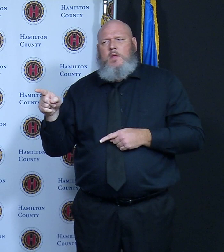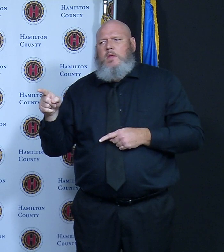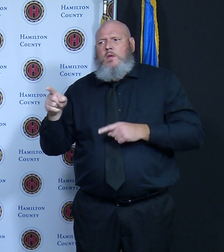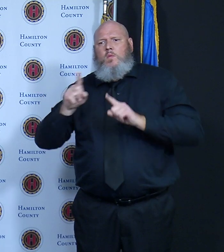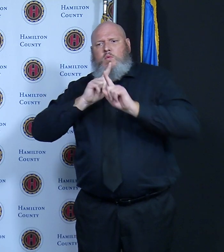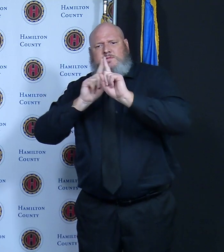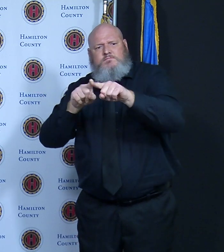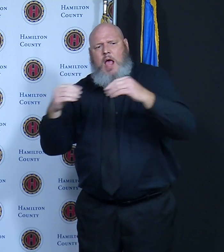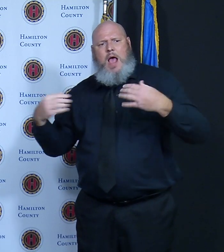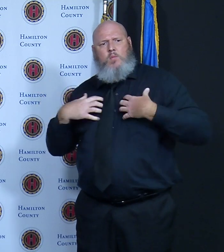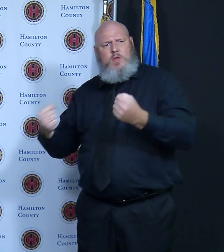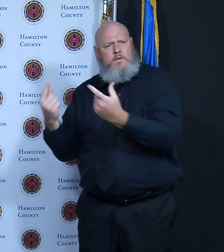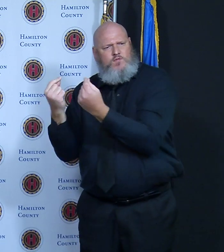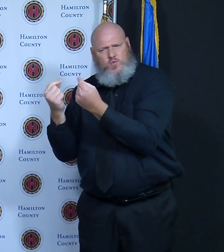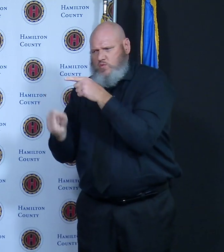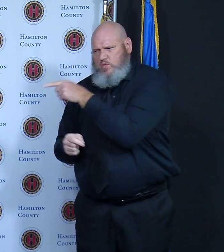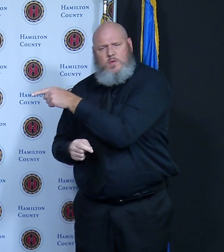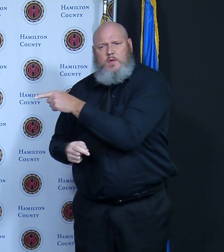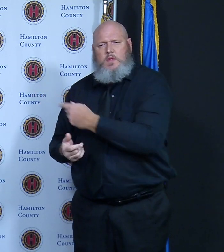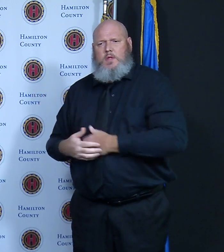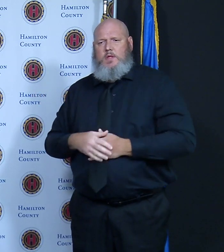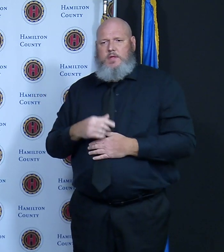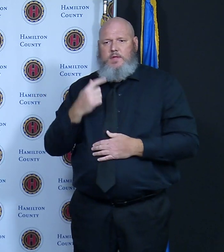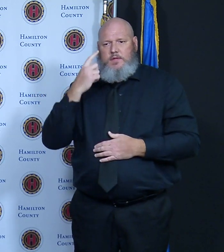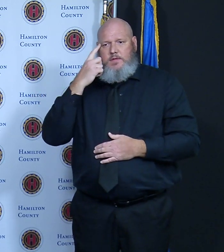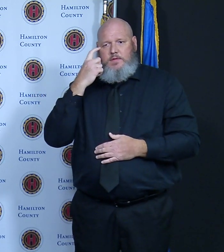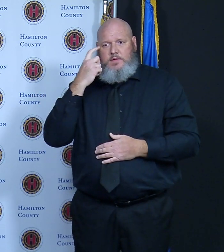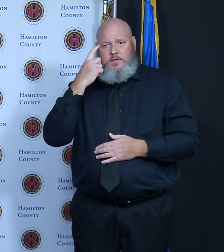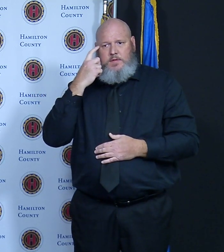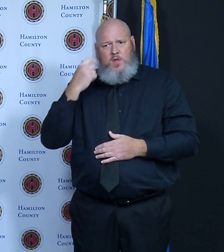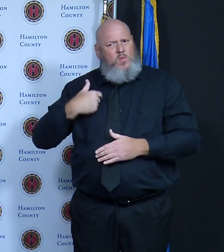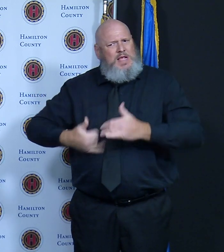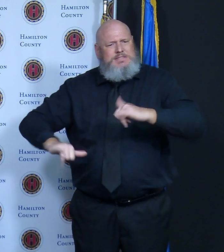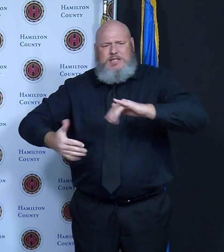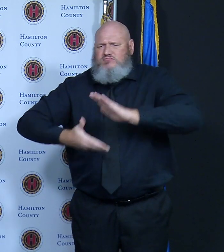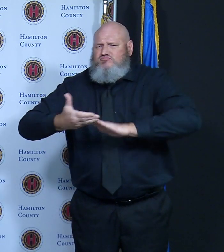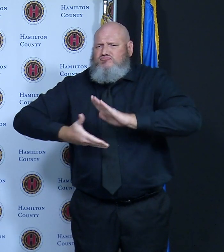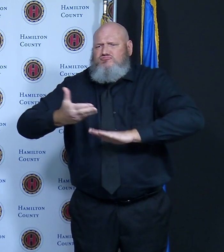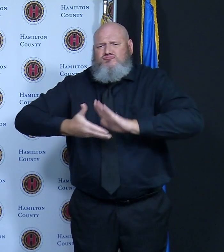management system continues to be operational so a lot of the trans